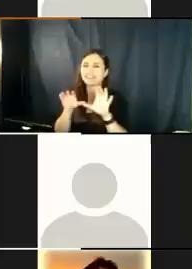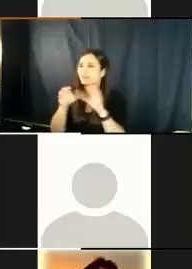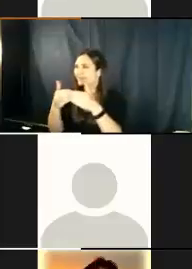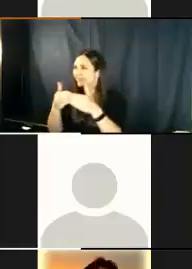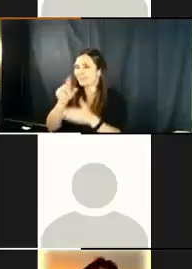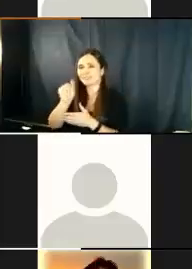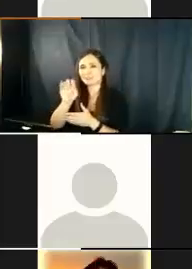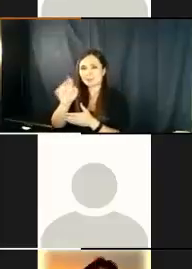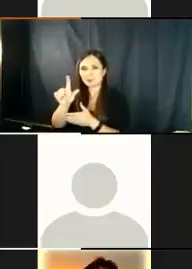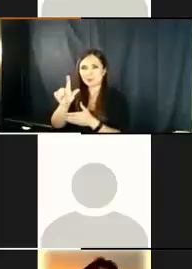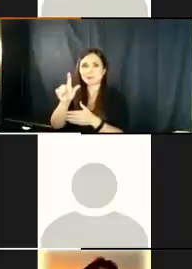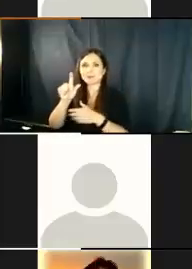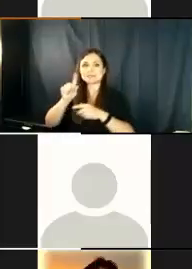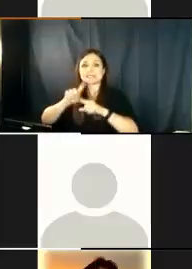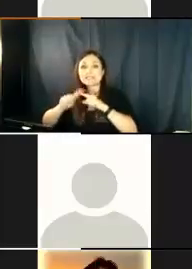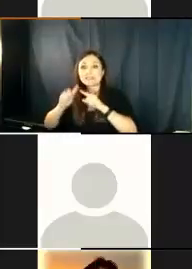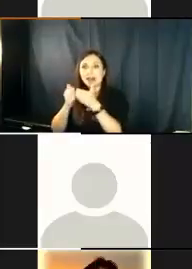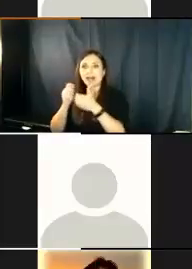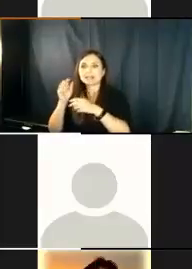one class to another.